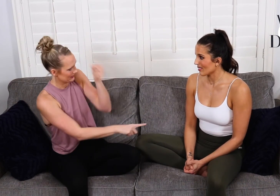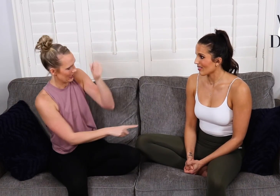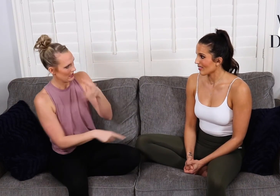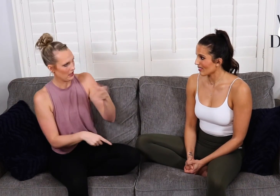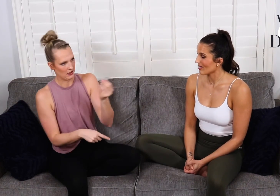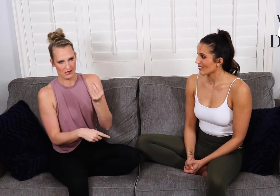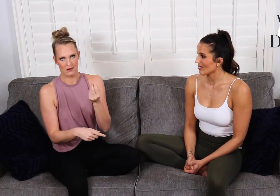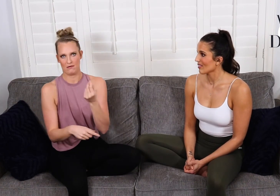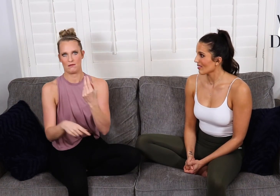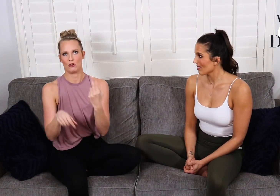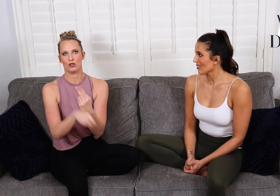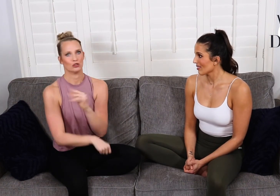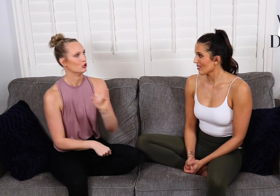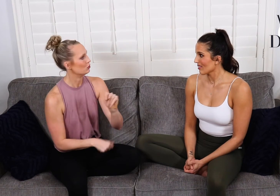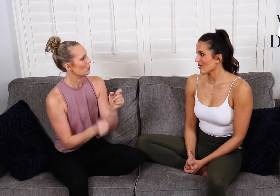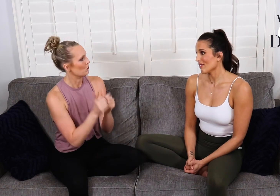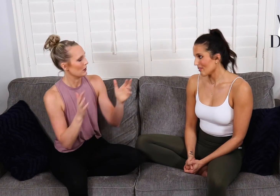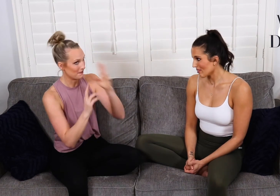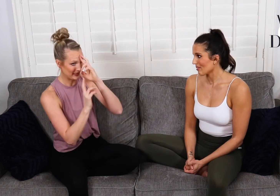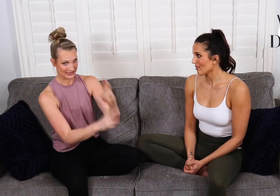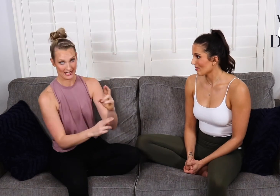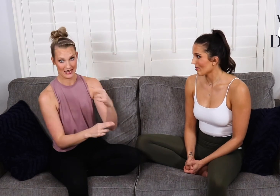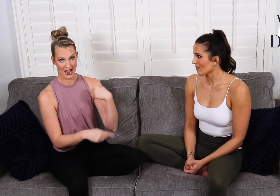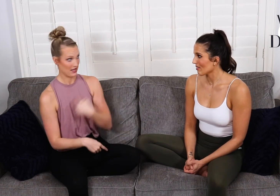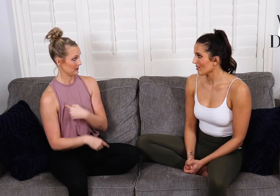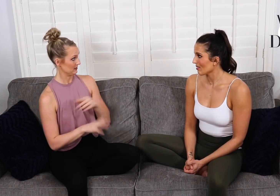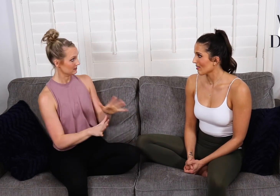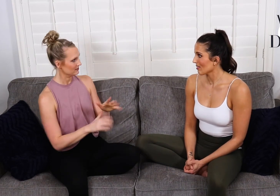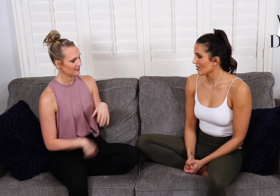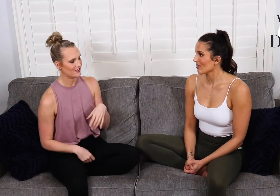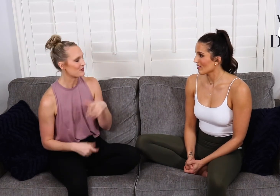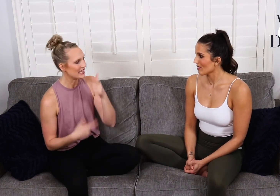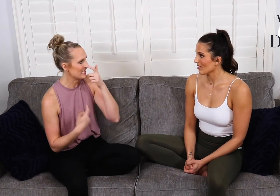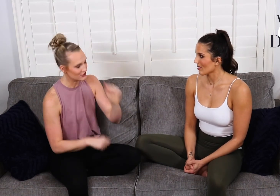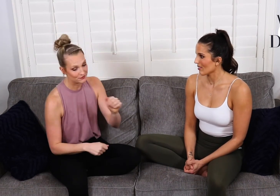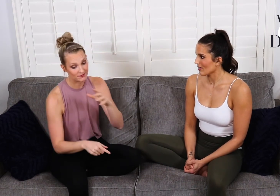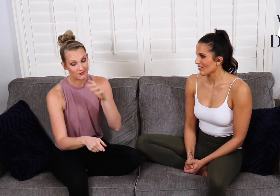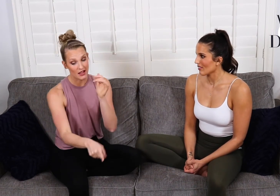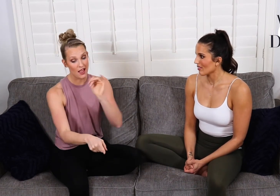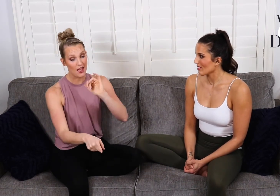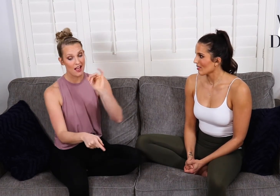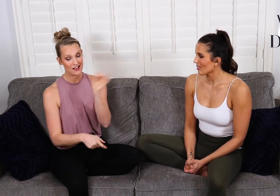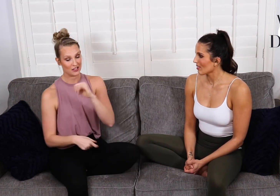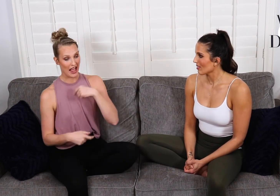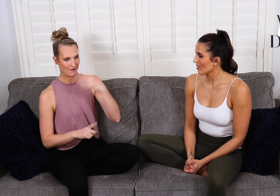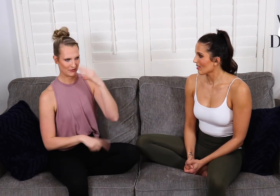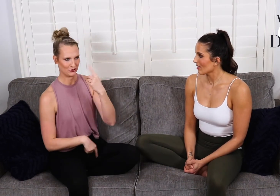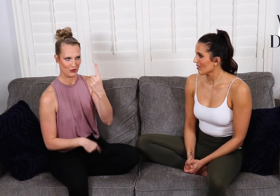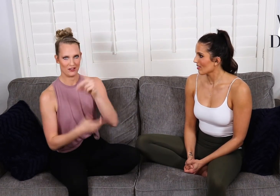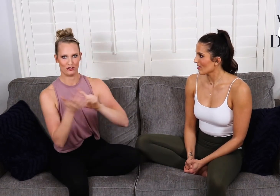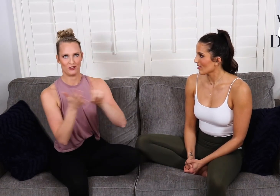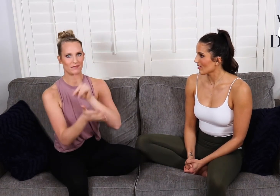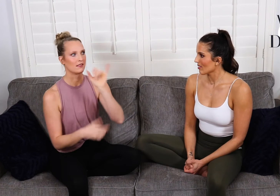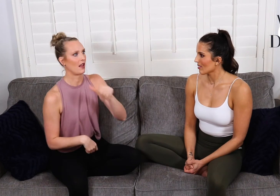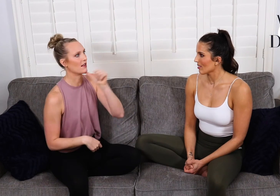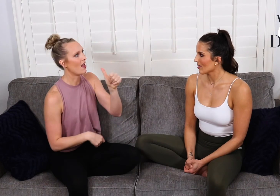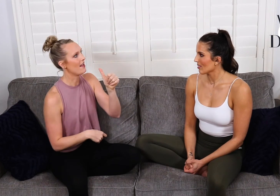and you're taking that away from us and using it without respecting us and so it's just really interesting and also I experienced a discriminating